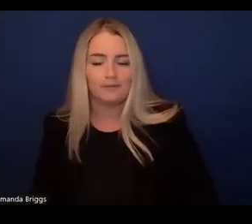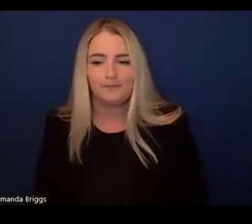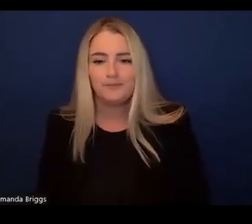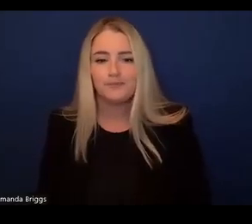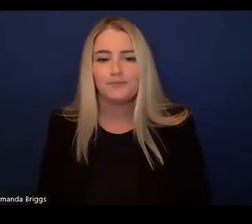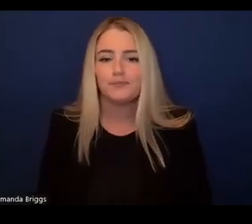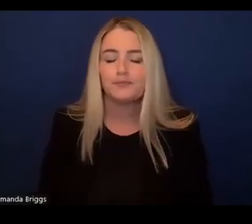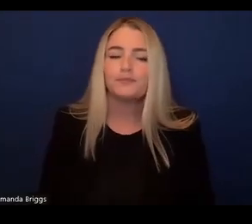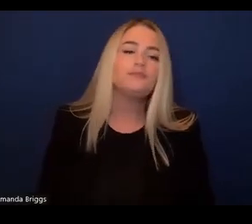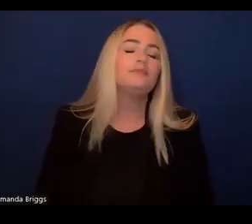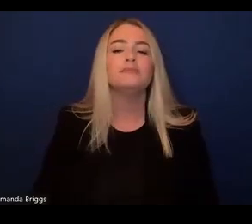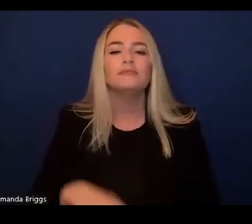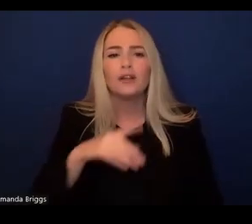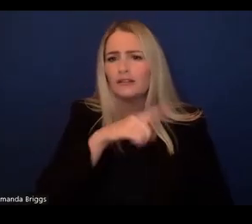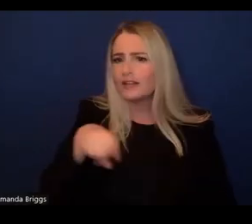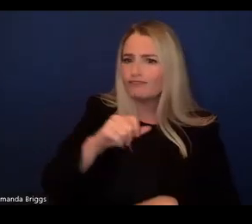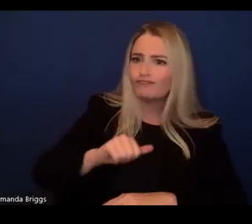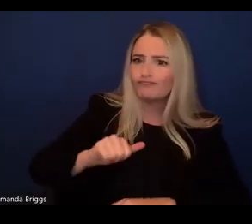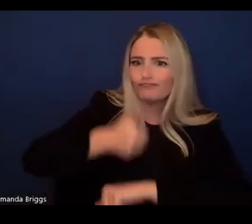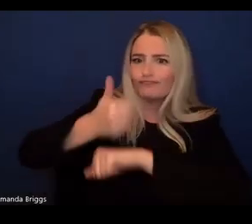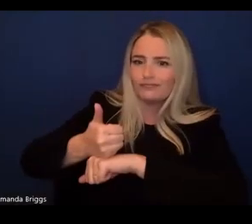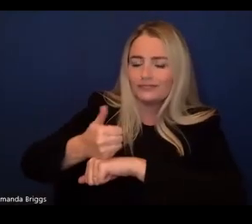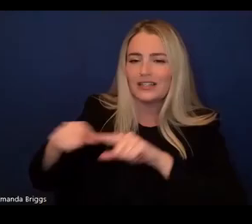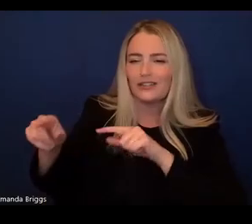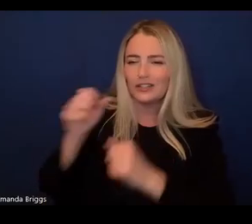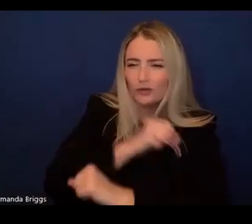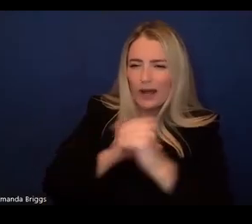They can implement strategies if the student is receiving